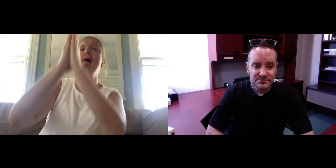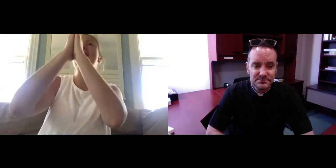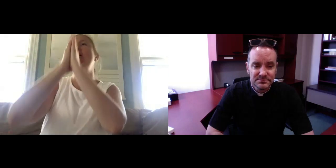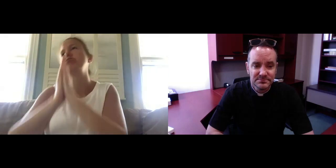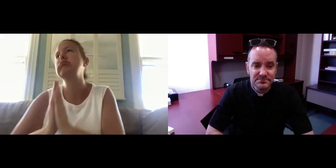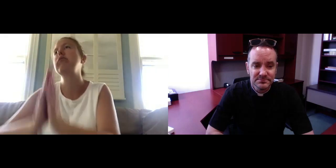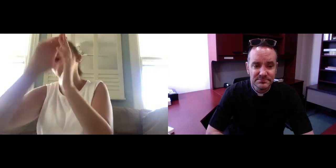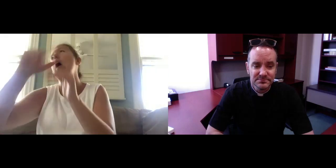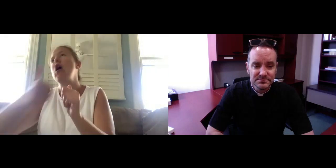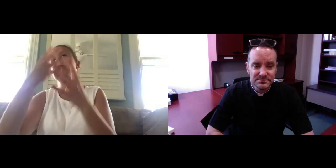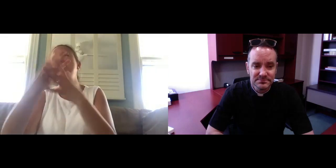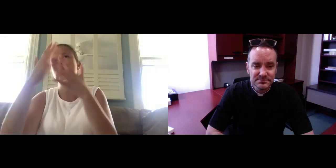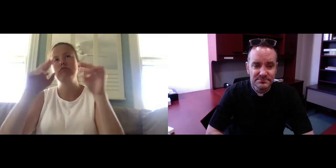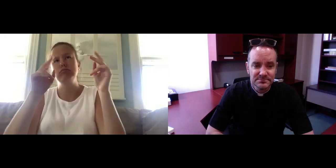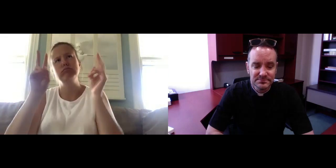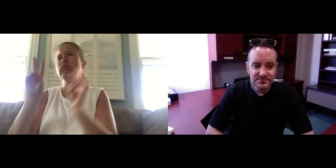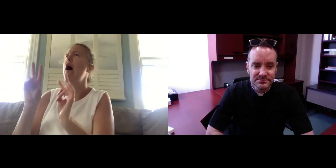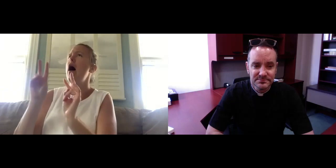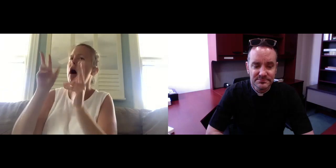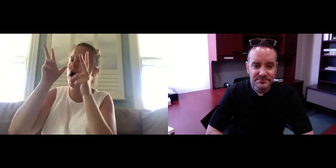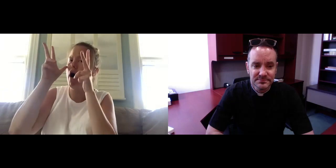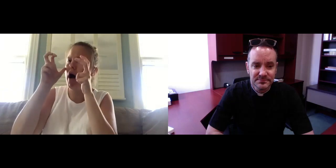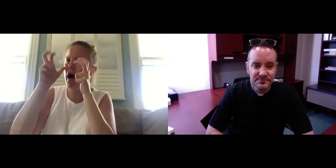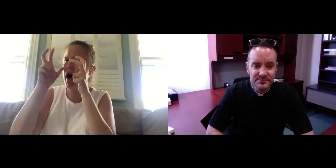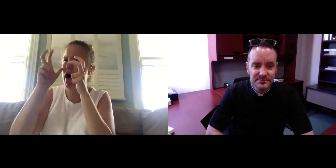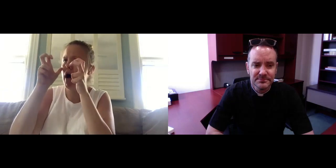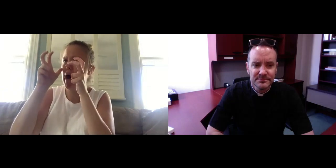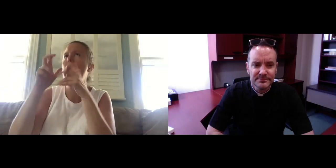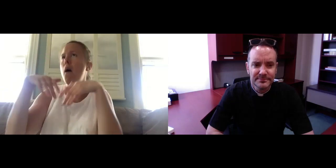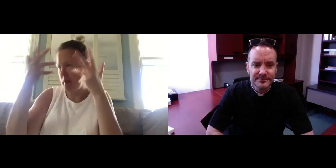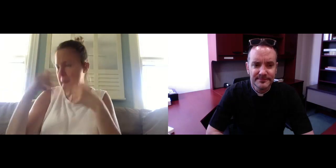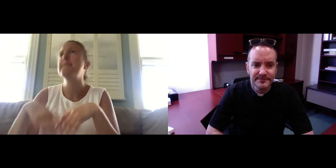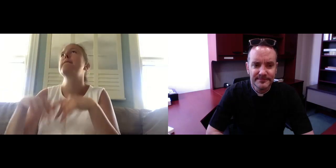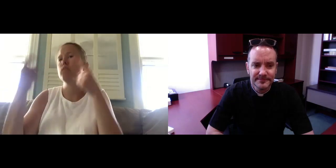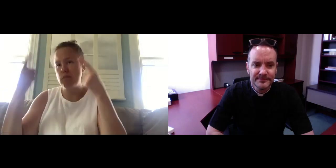a stake. About midnight, while Paul and Silas were praying and singing hymns to